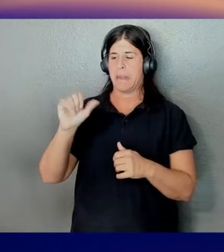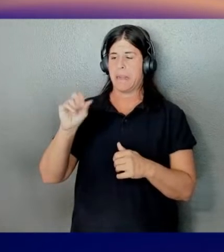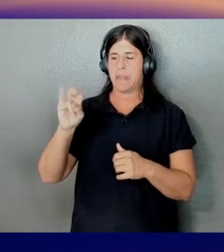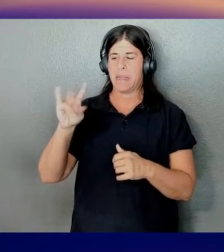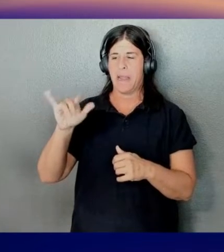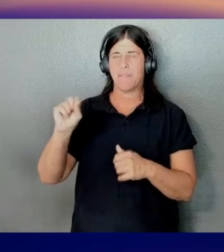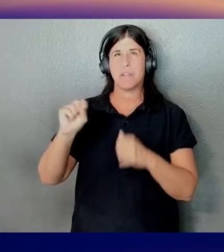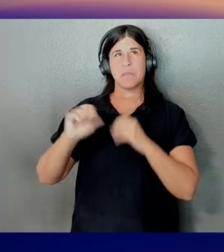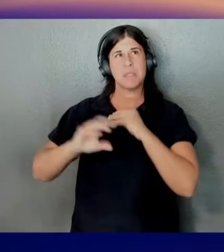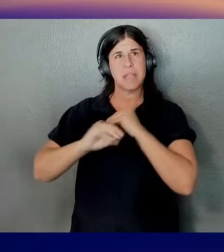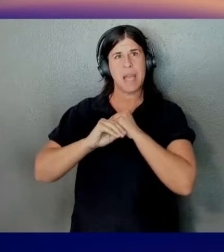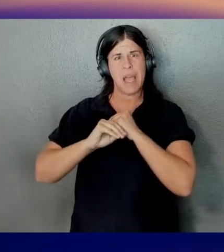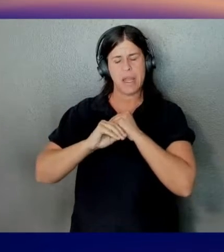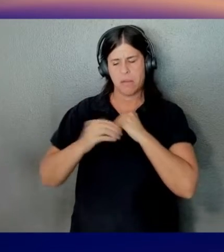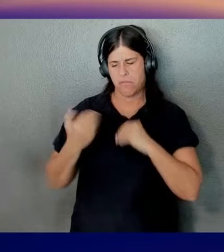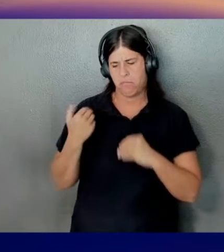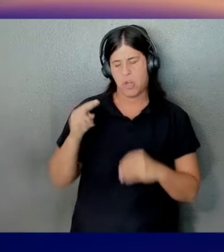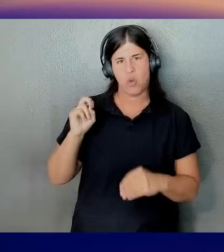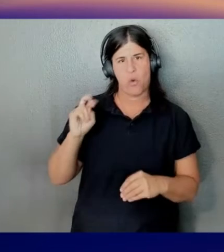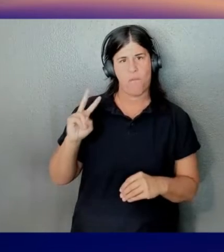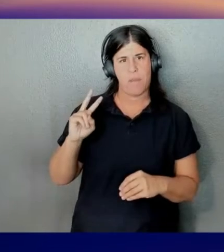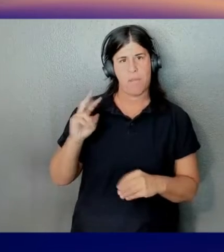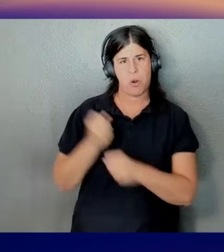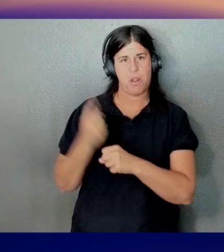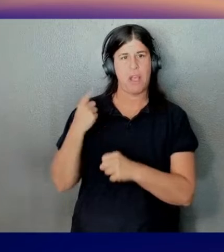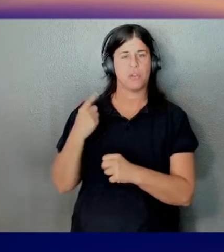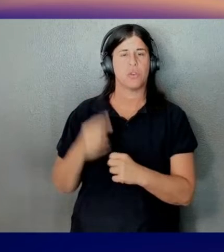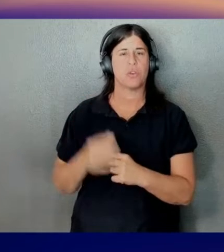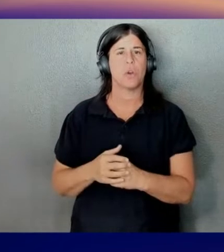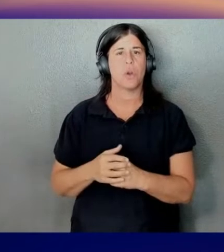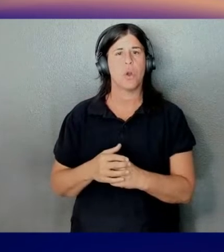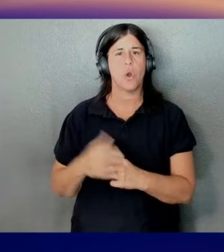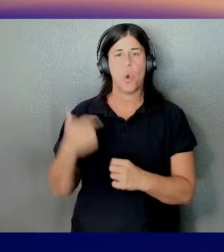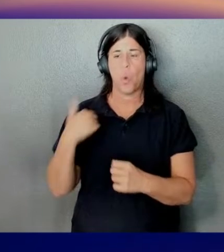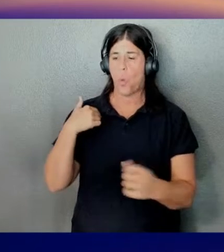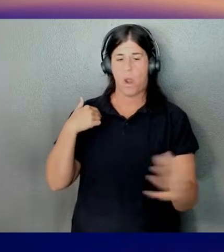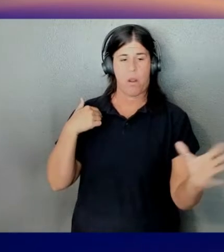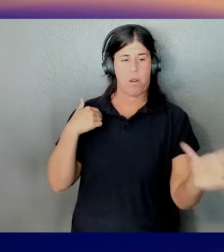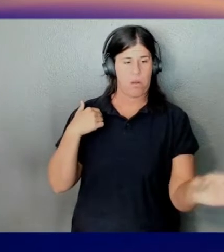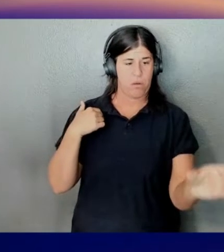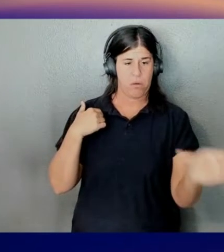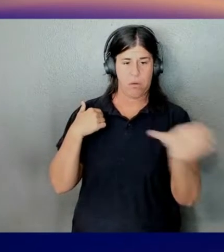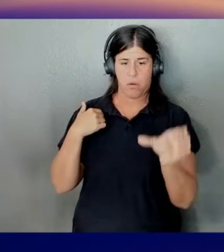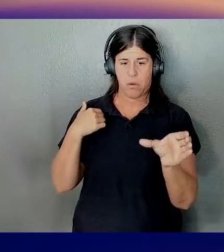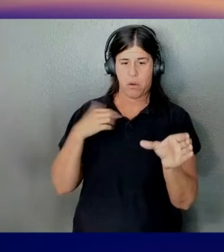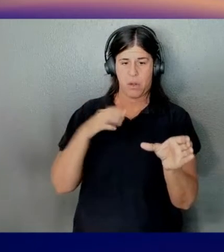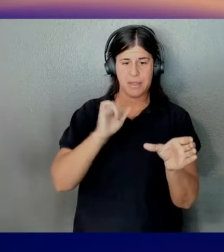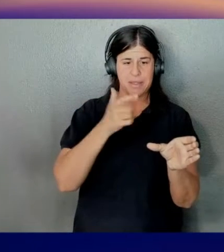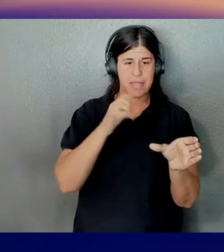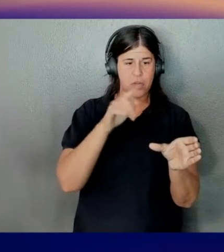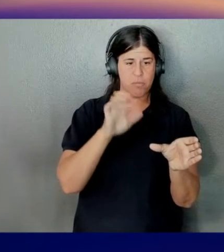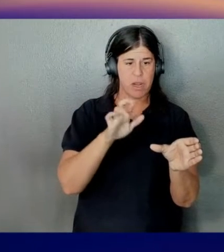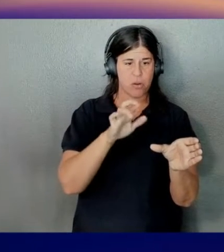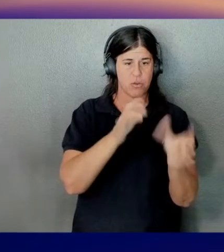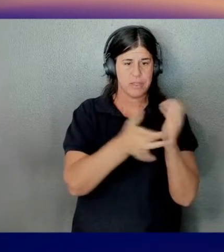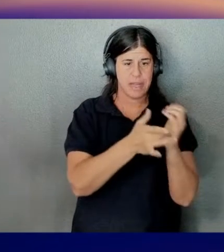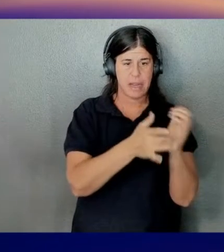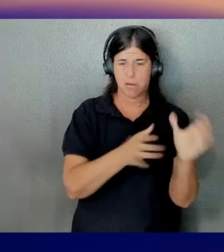in November last year, we bring all of these SageMaker technology to the data analysts